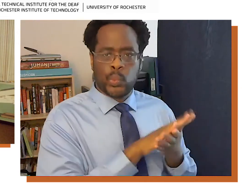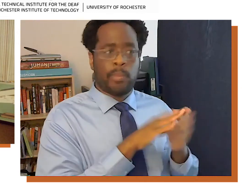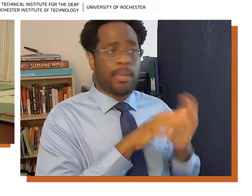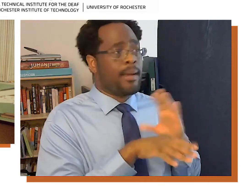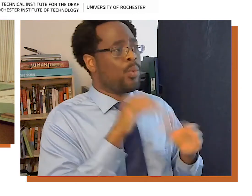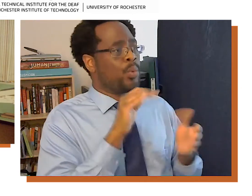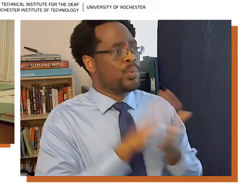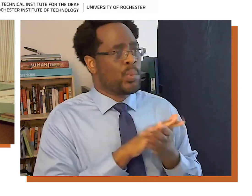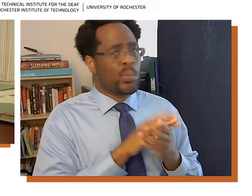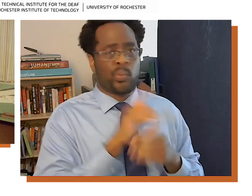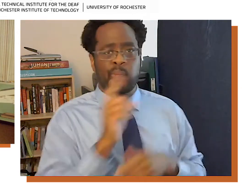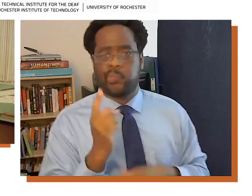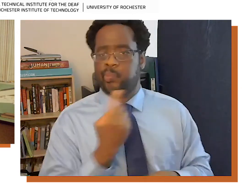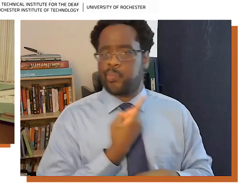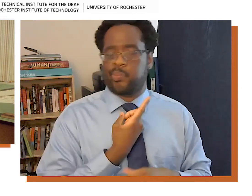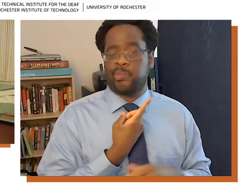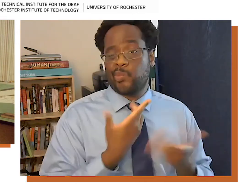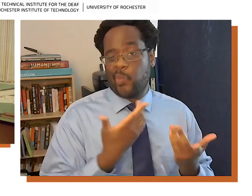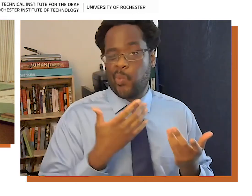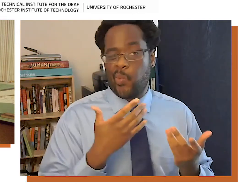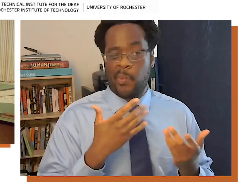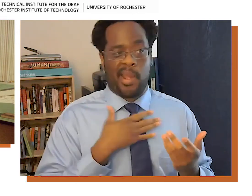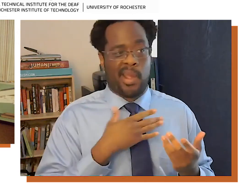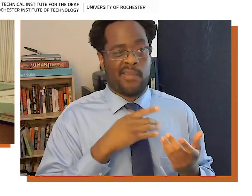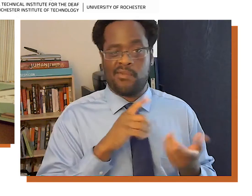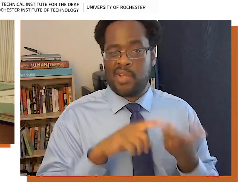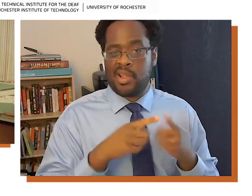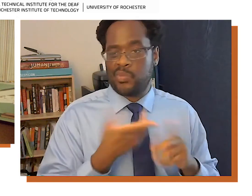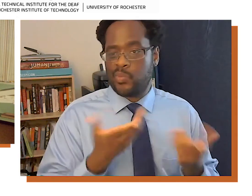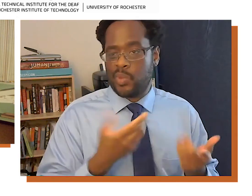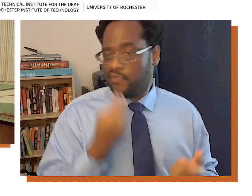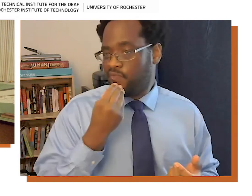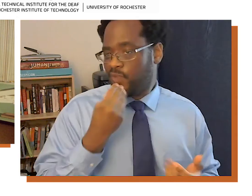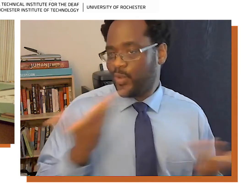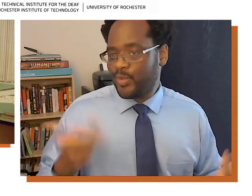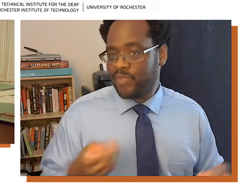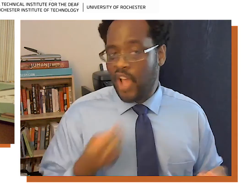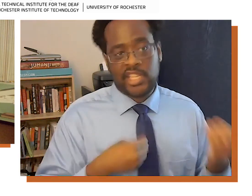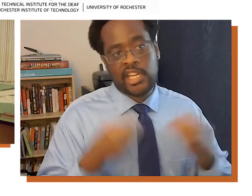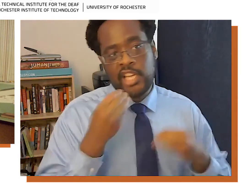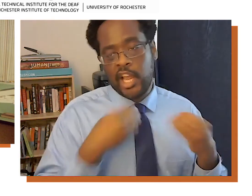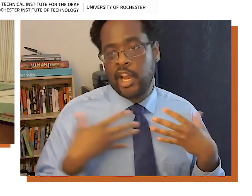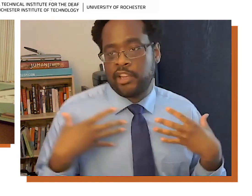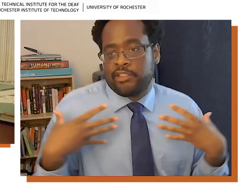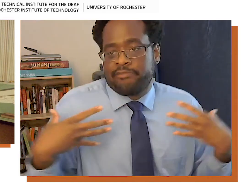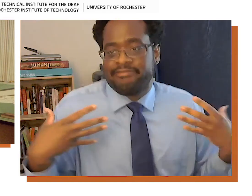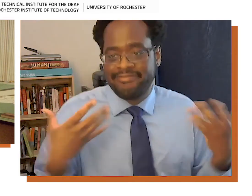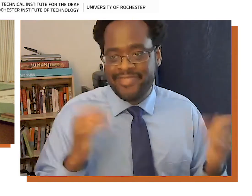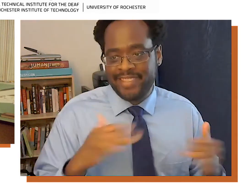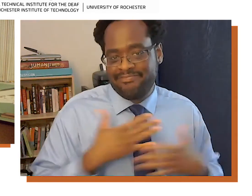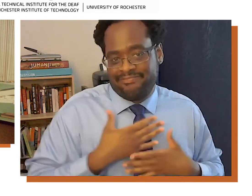I didn't really have friends inside or outside of school, so I filled my time with food and with eating,